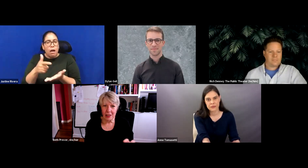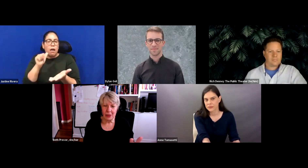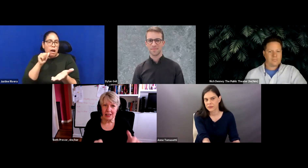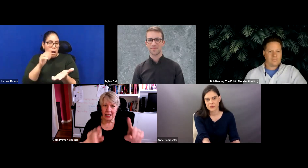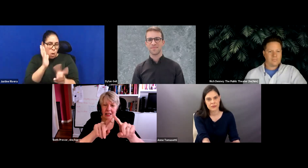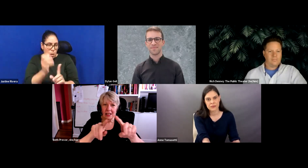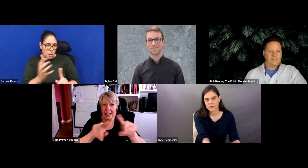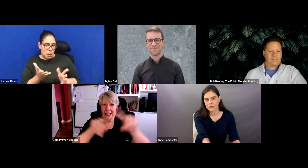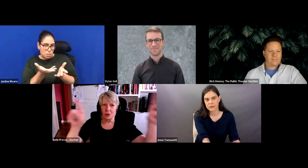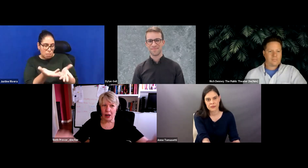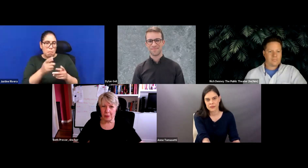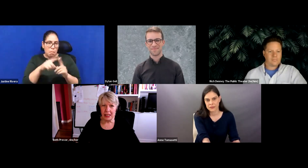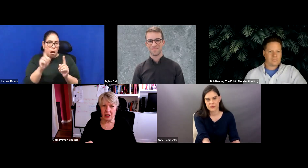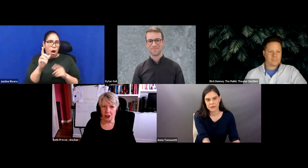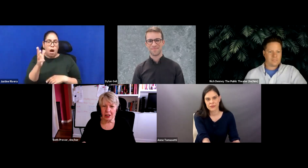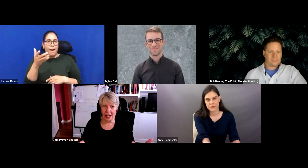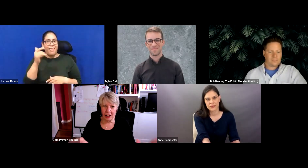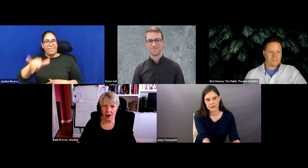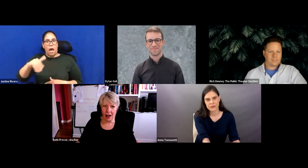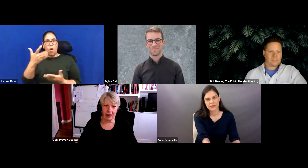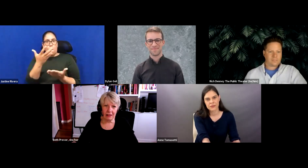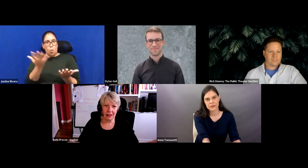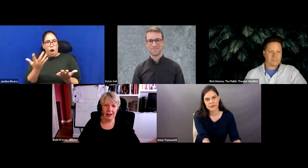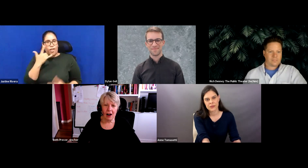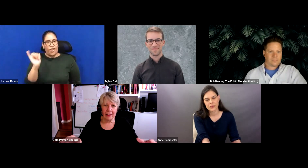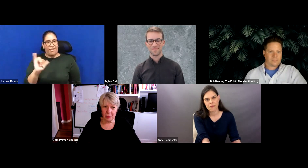this, because it's what the piece looks like on the